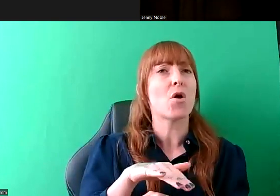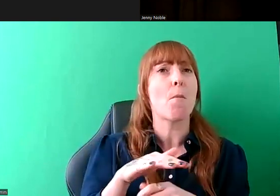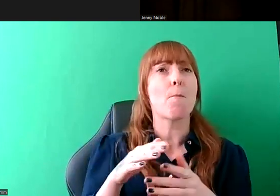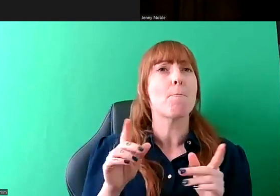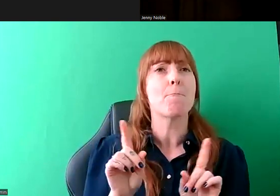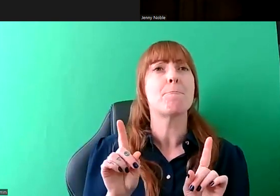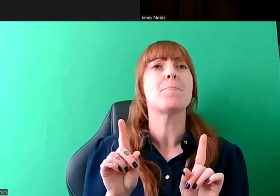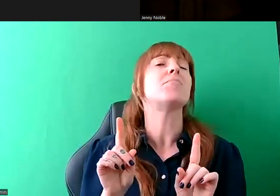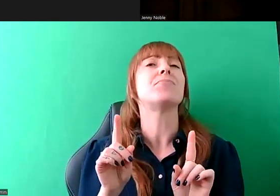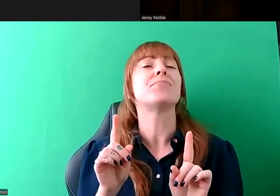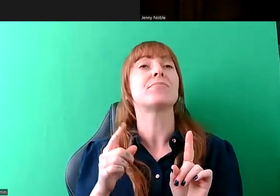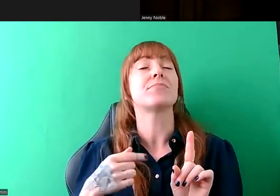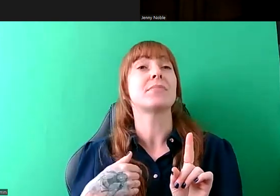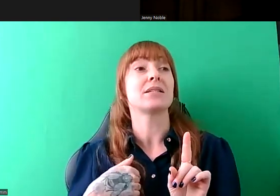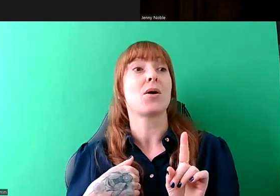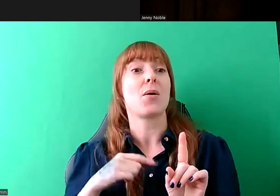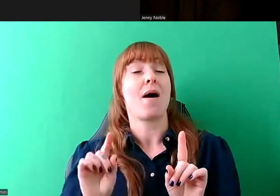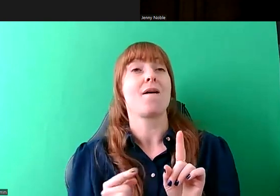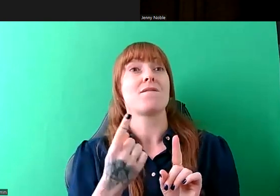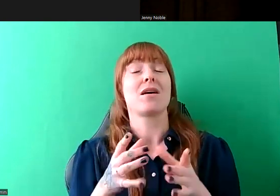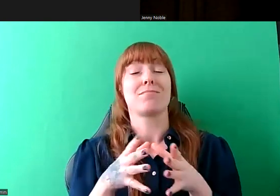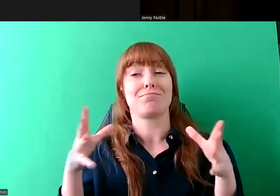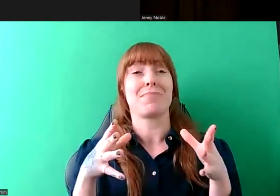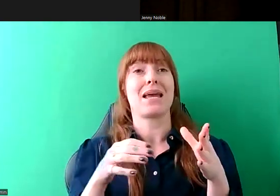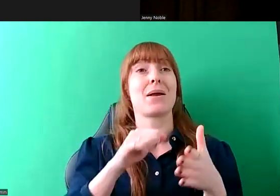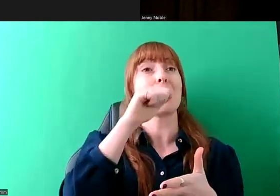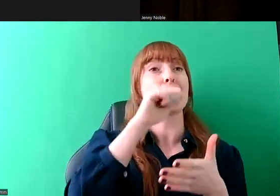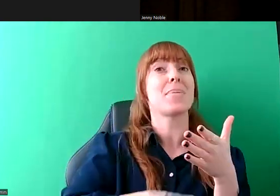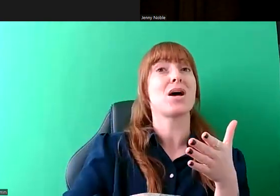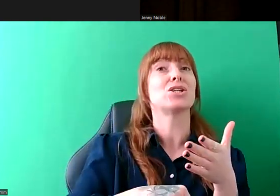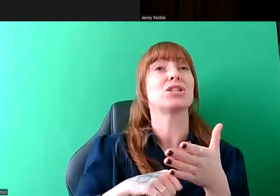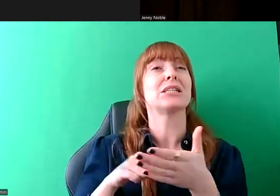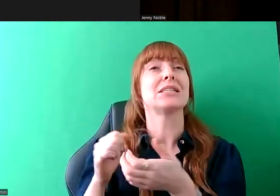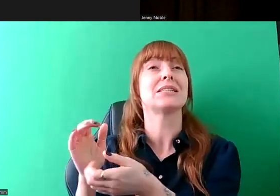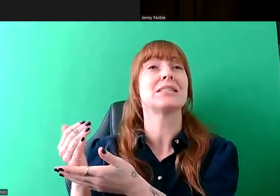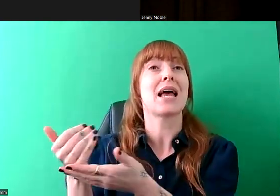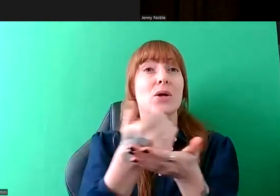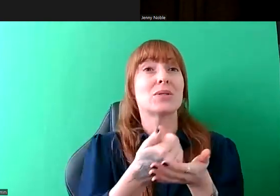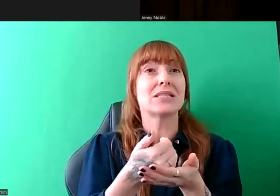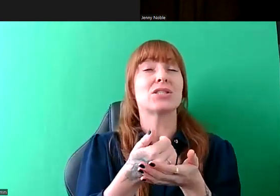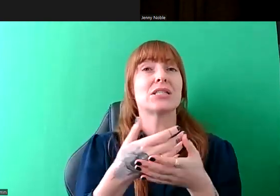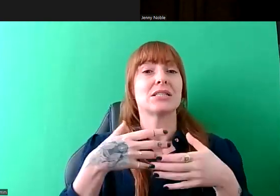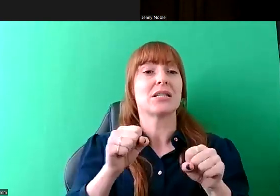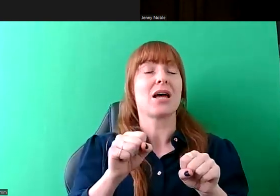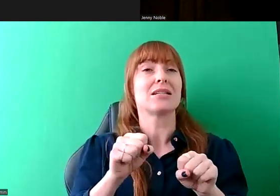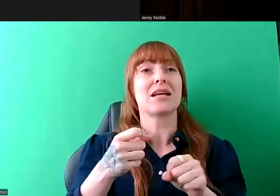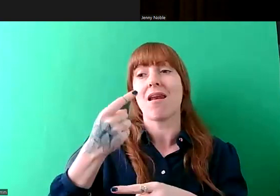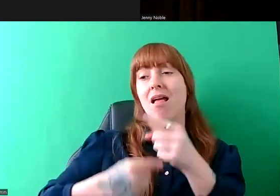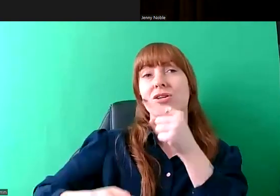first major purchased acquisition happened towards the end of last year, when Maud Joachim’s Hunger